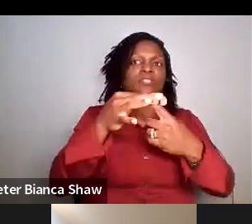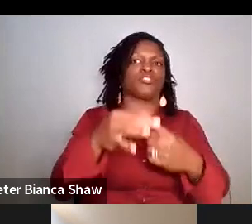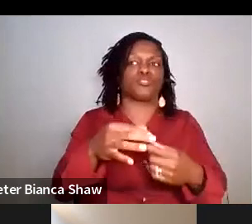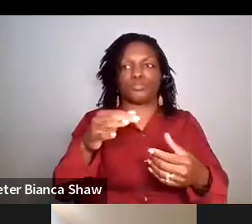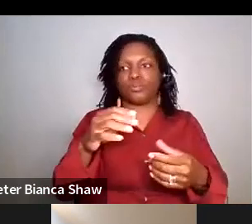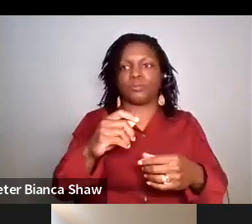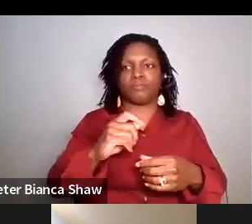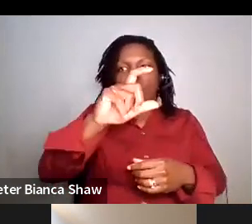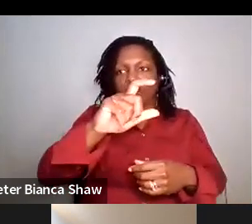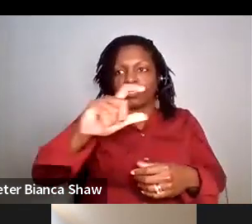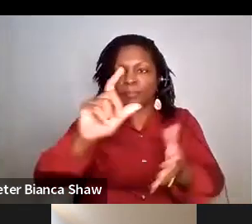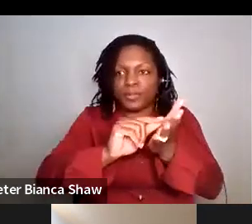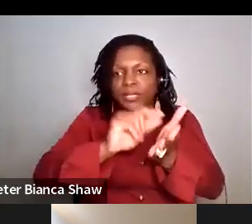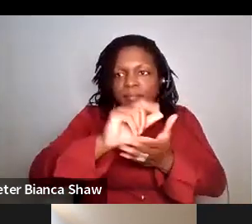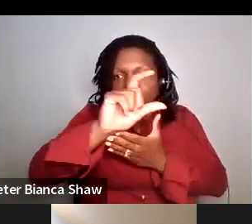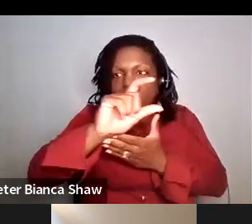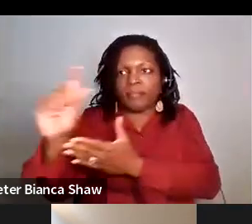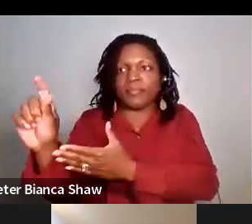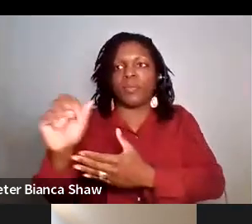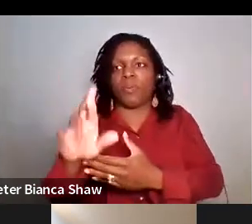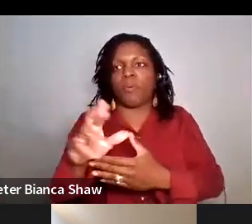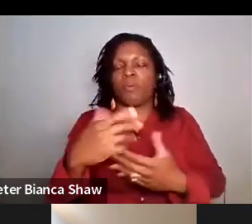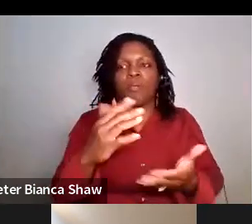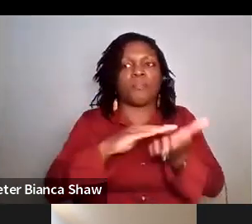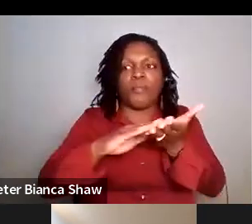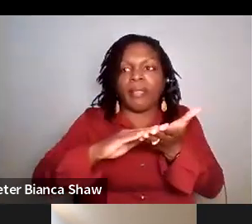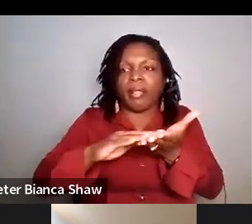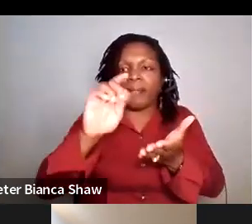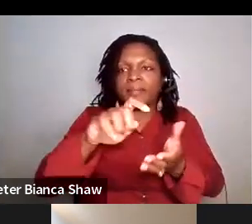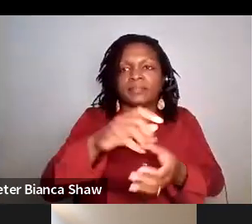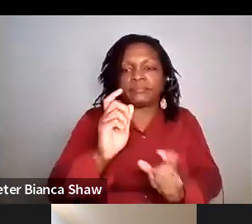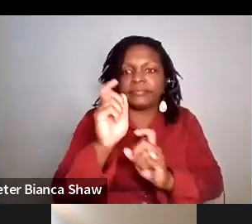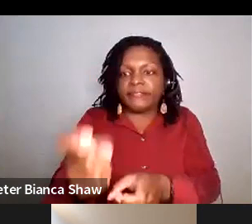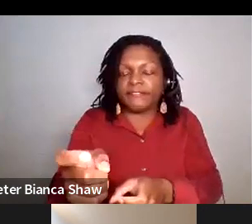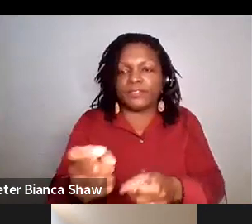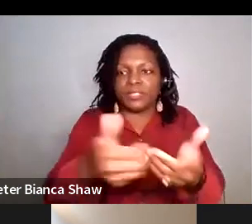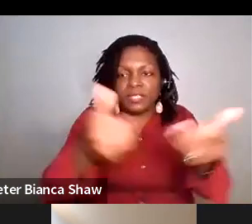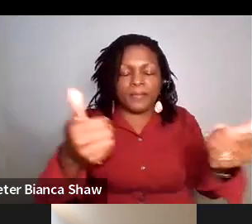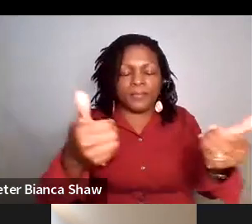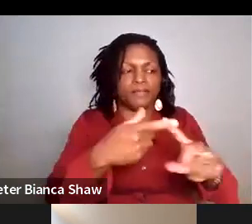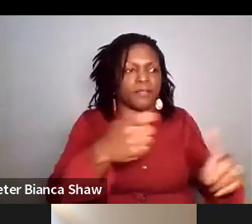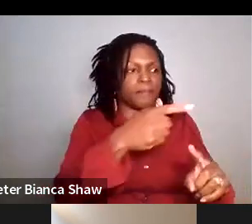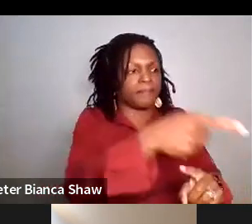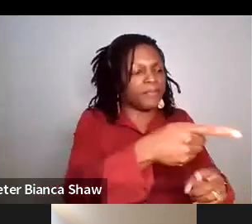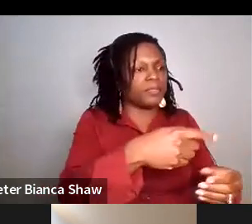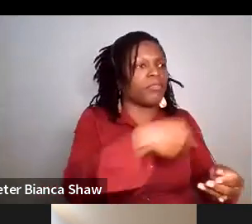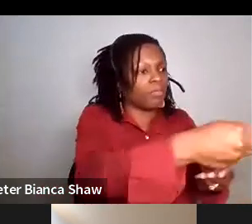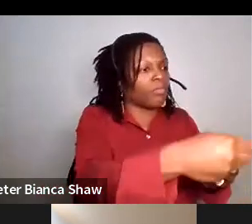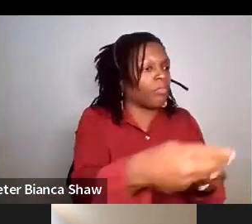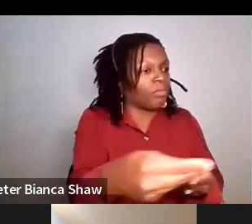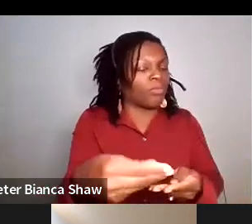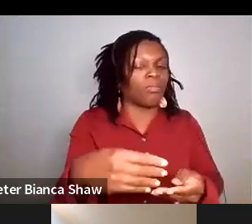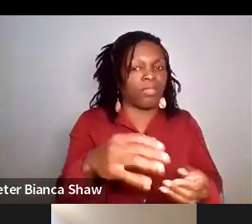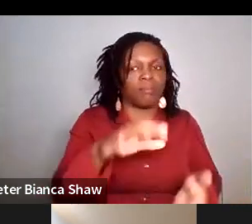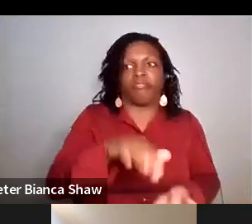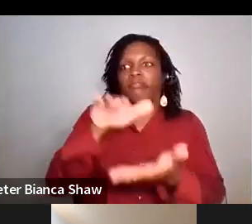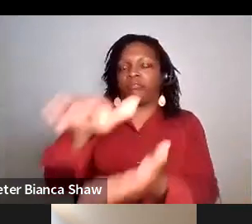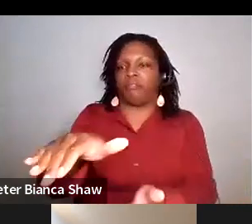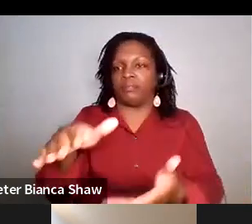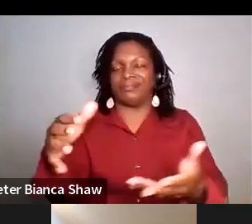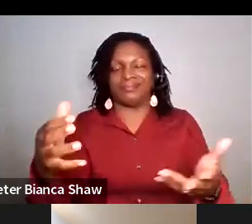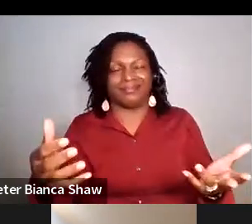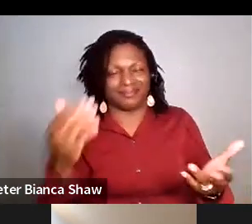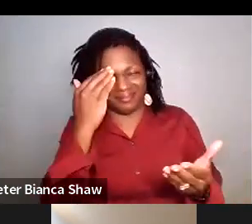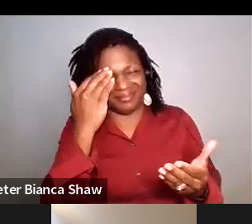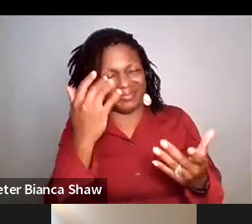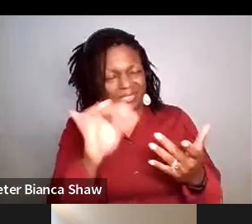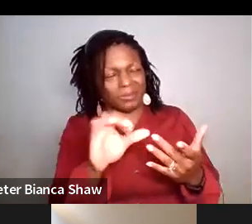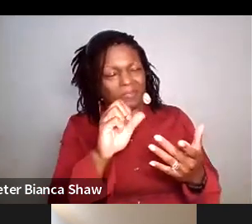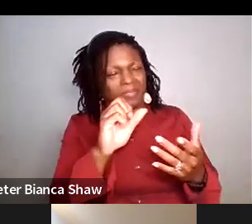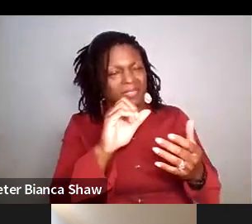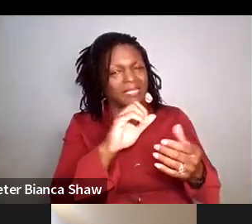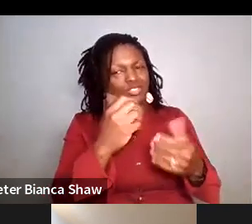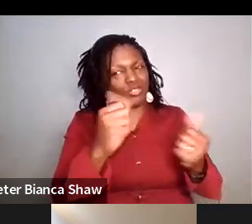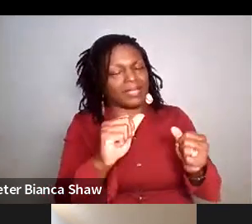There's always something that separates her from her peers and then trying to deal with some of those impacts to her.